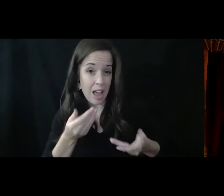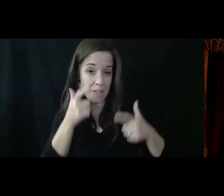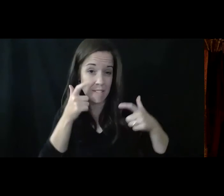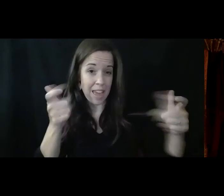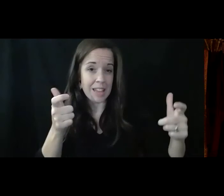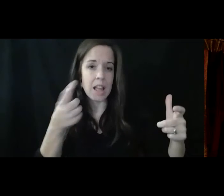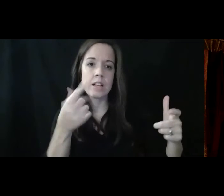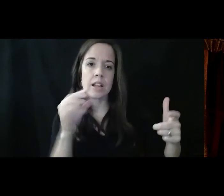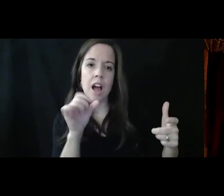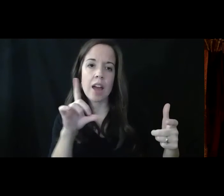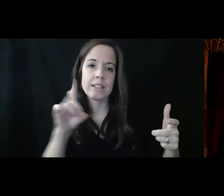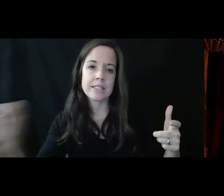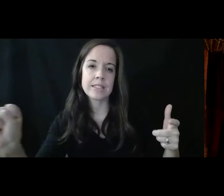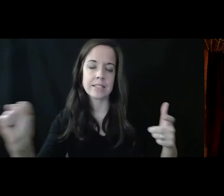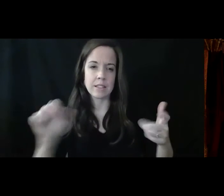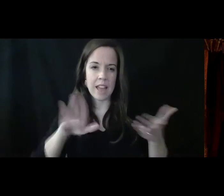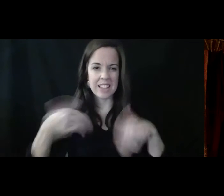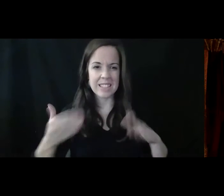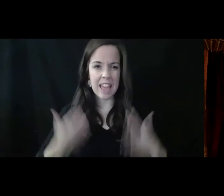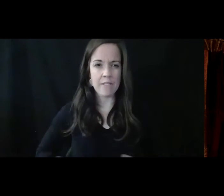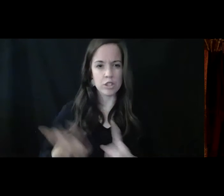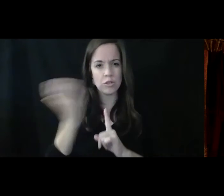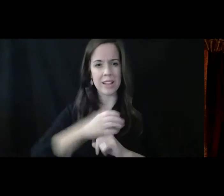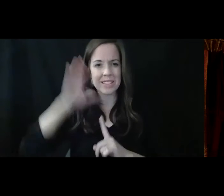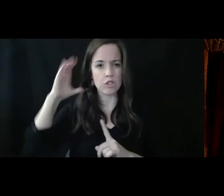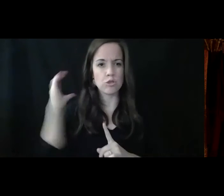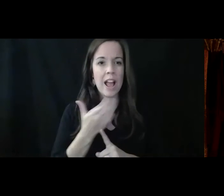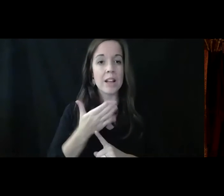cadaver dressed in drag // my stage name // Versace Medusa